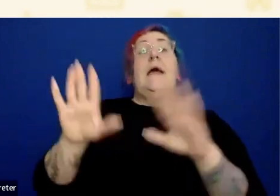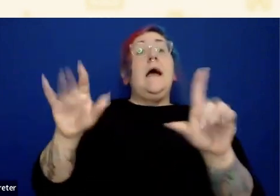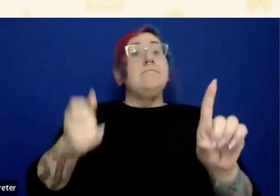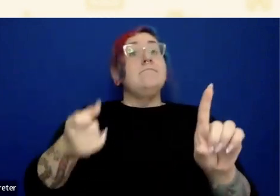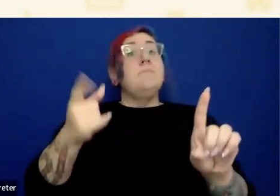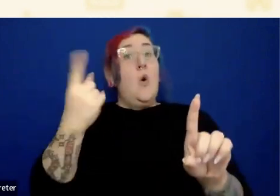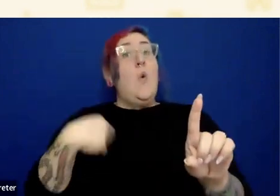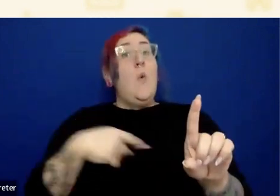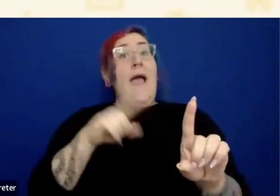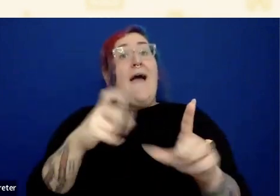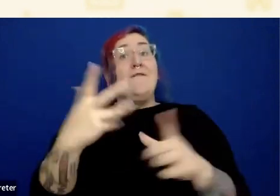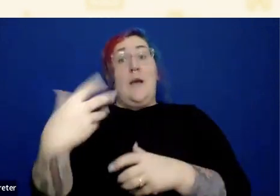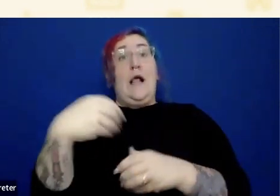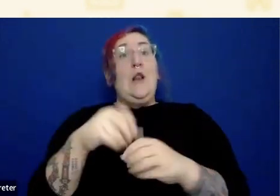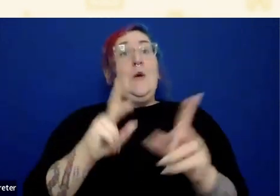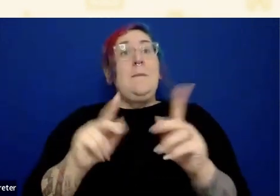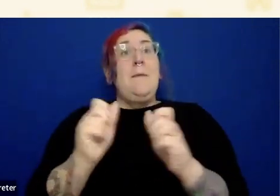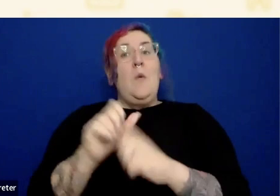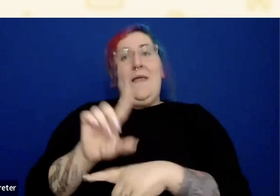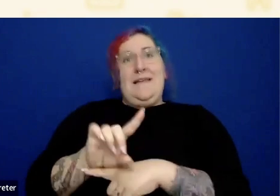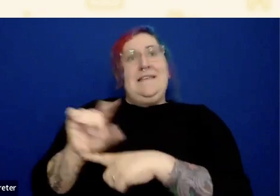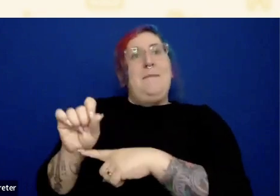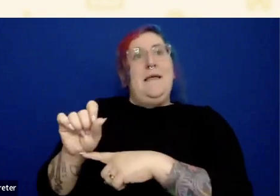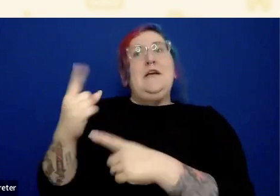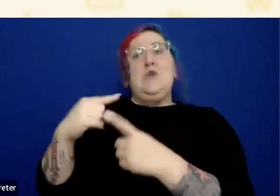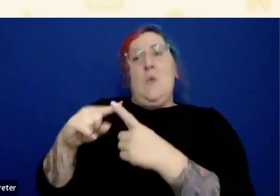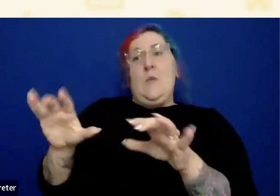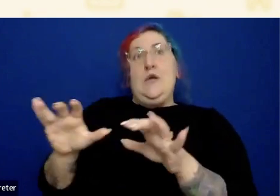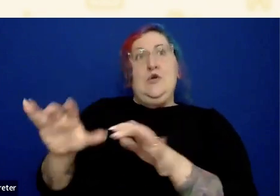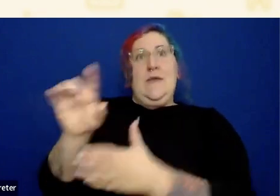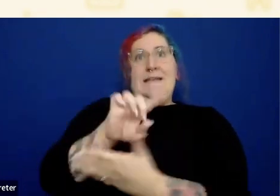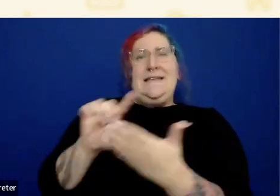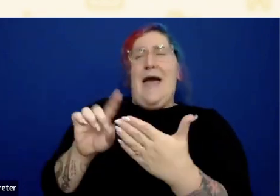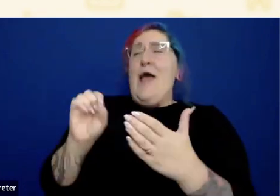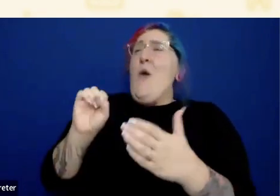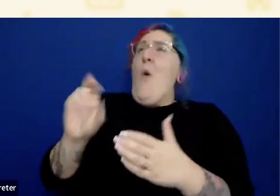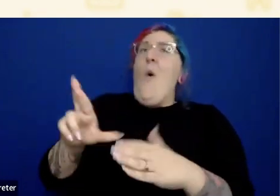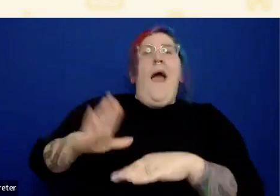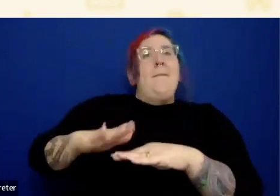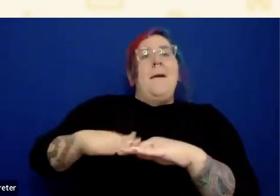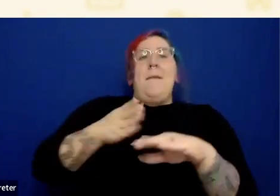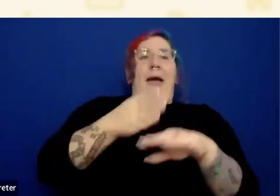of the designer. Or at a minimum, walking through prototypes, getting feedback,